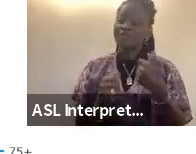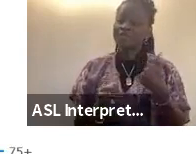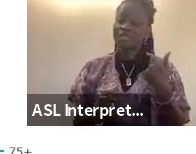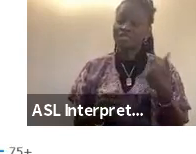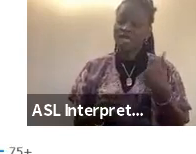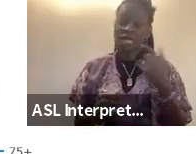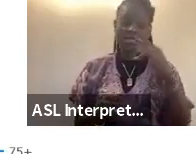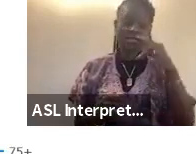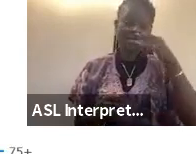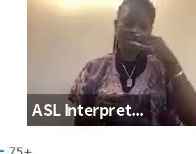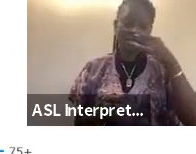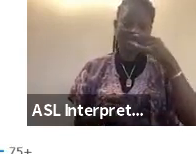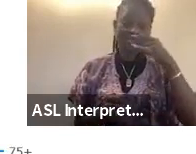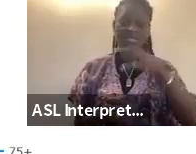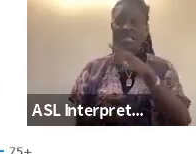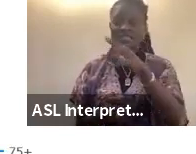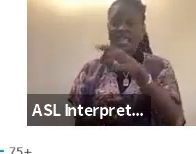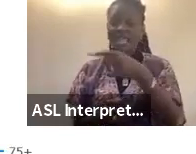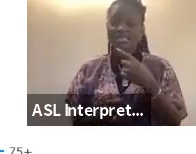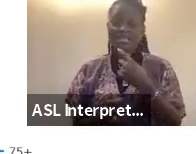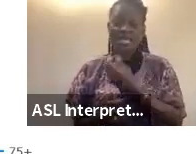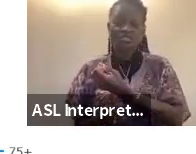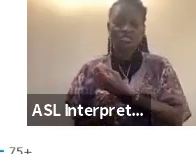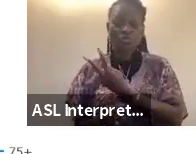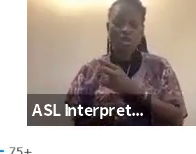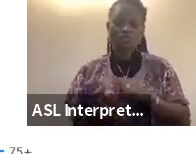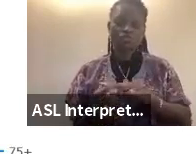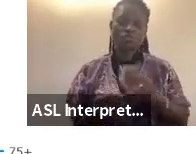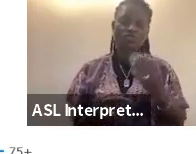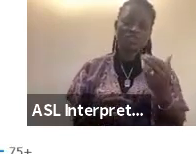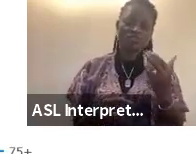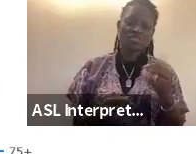This is twelve to 1516 to 24, 25 to 34,